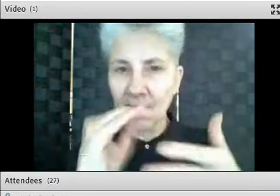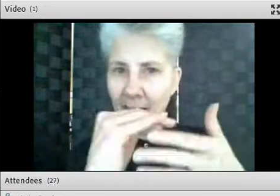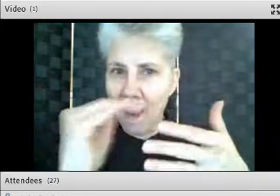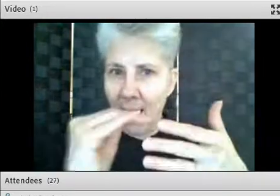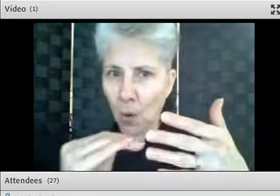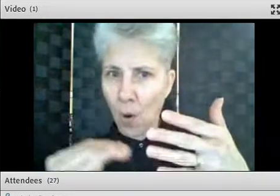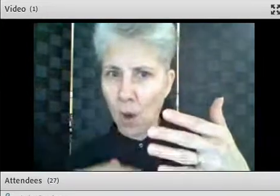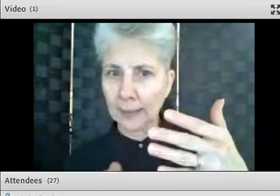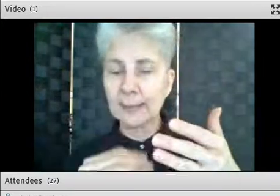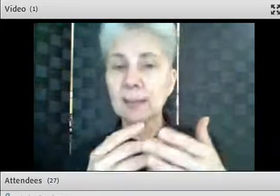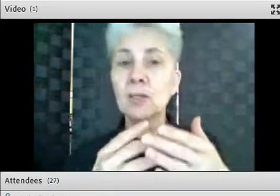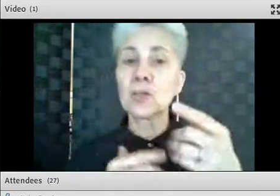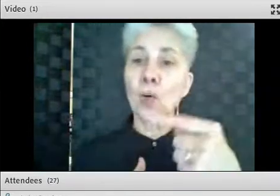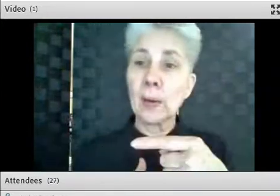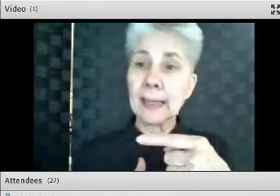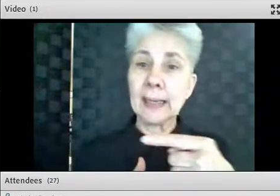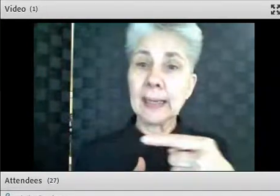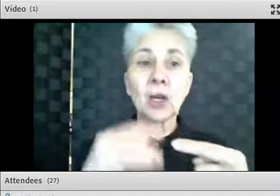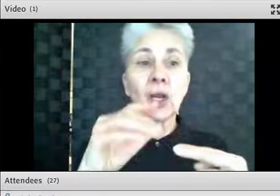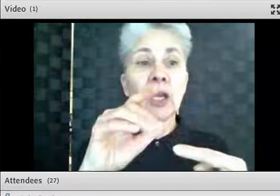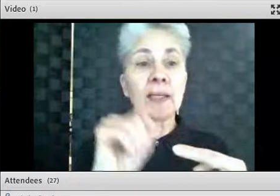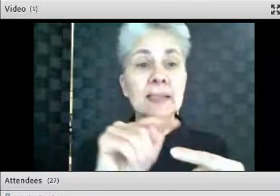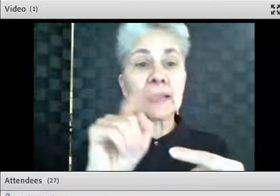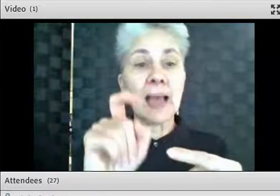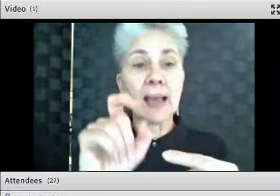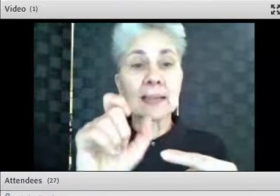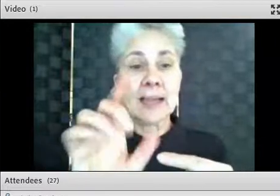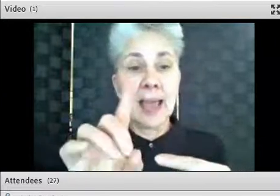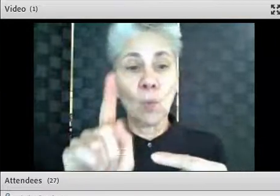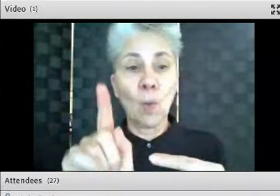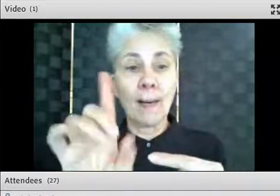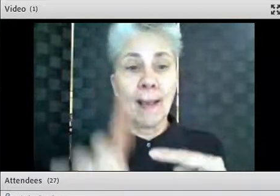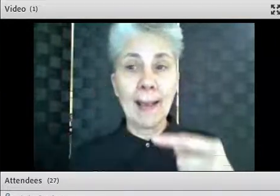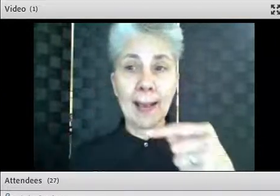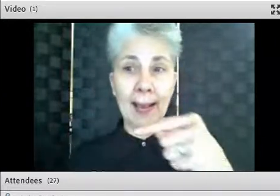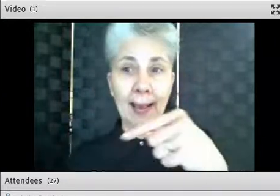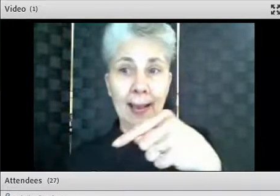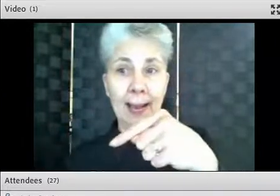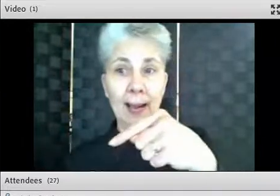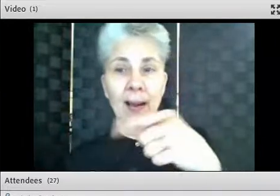so for example, here, a TX818, that's about,